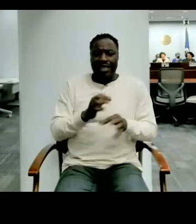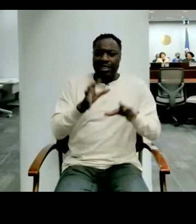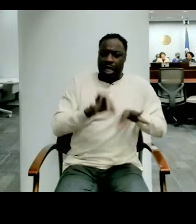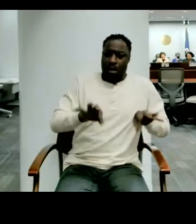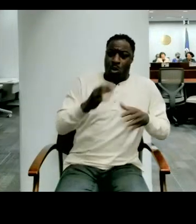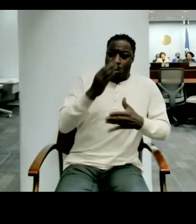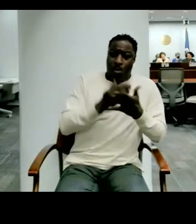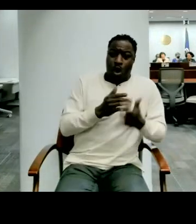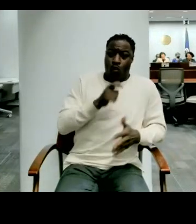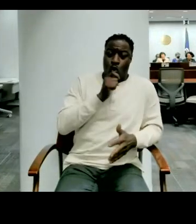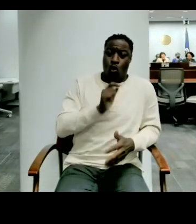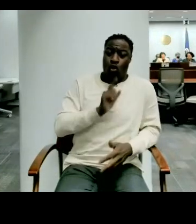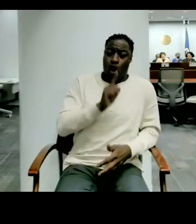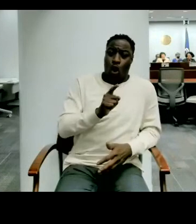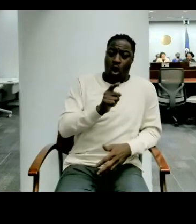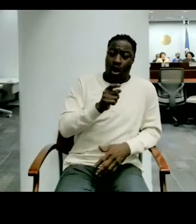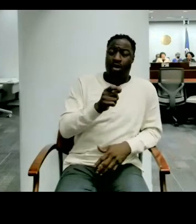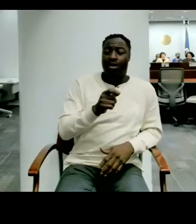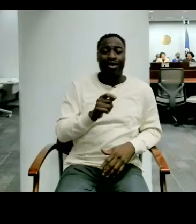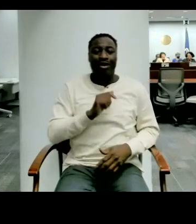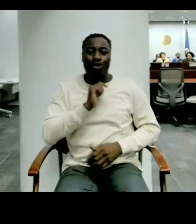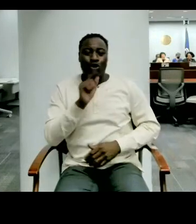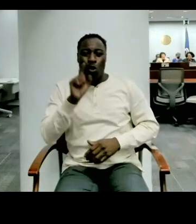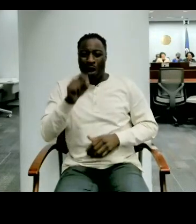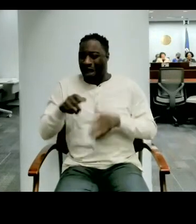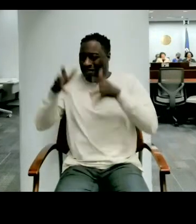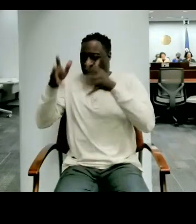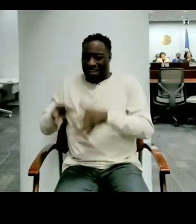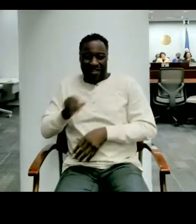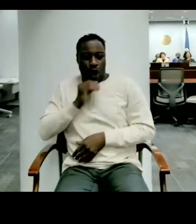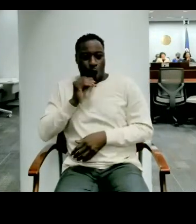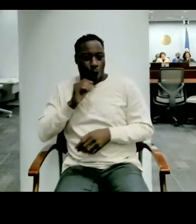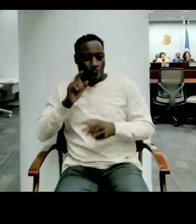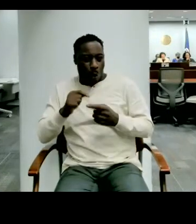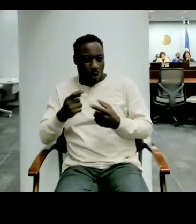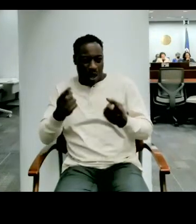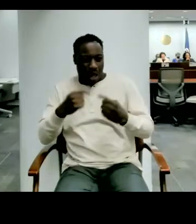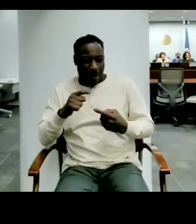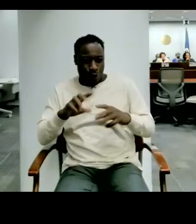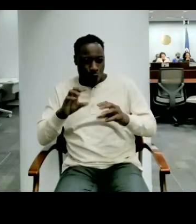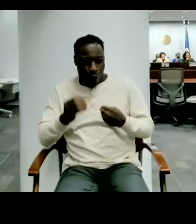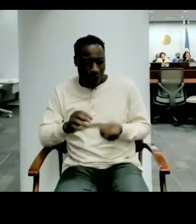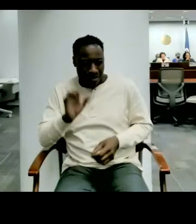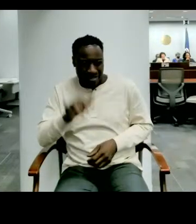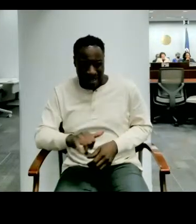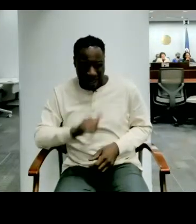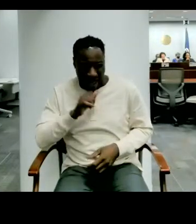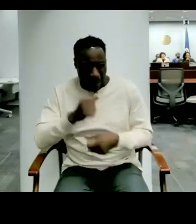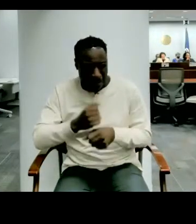um they don't have to kind of leave that at home when they come to the office. Um, I mention